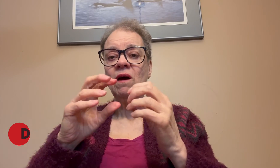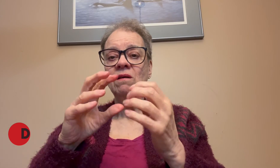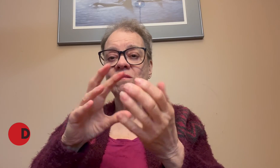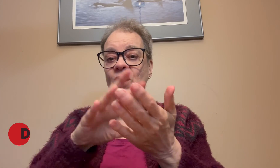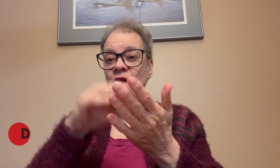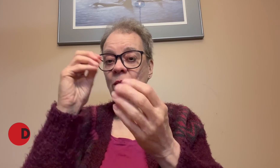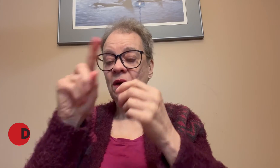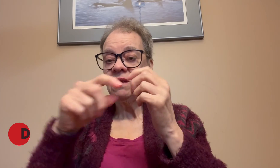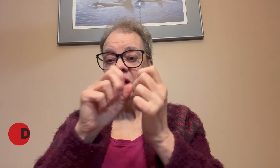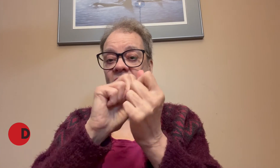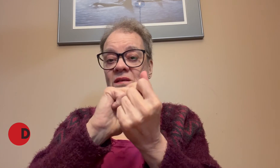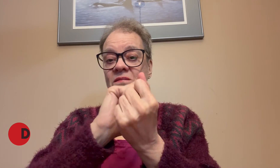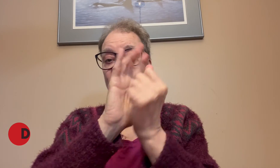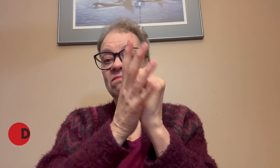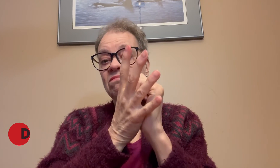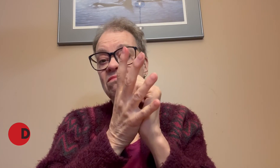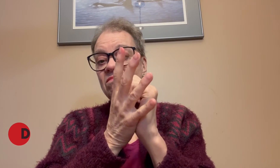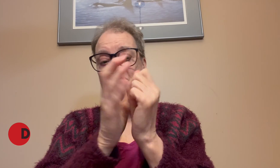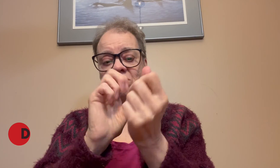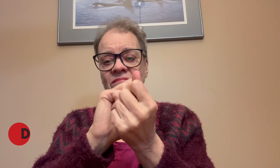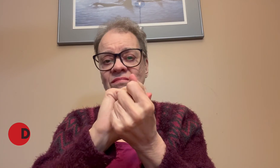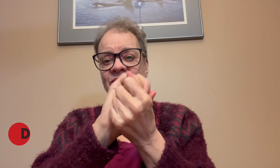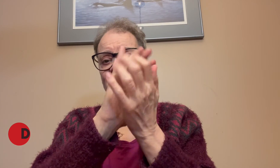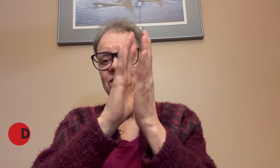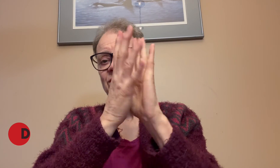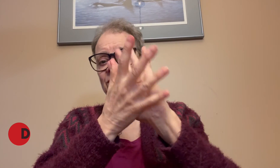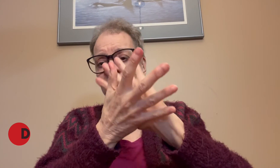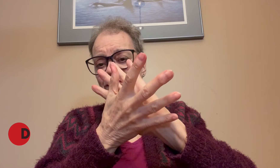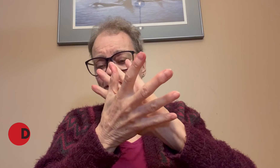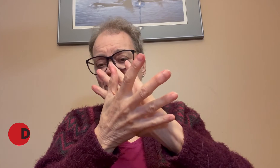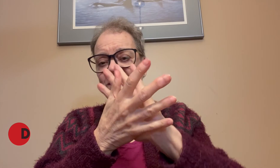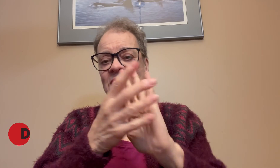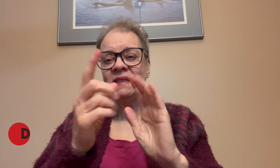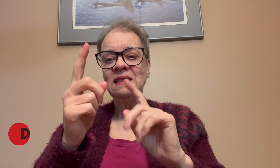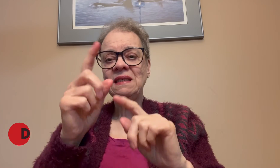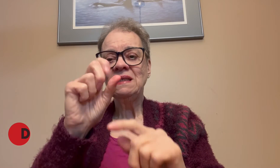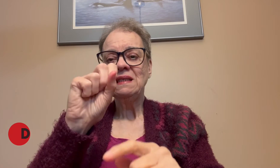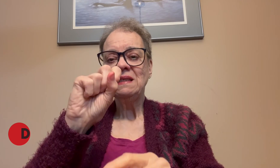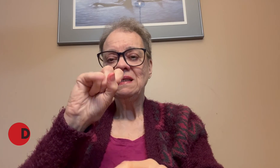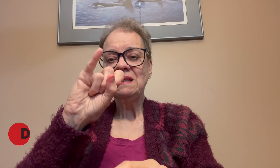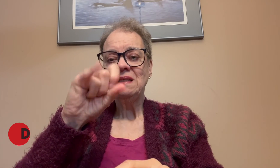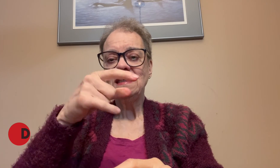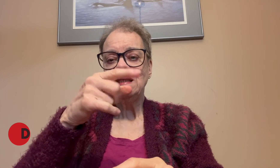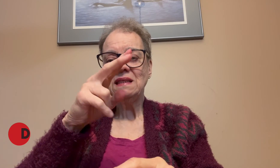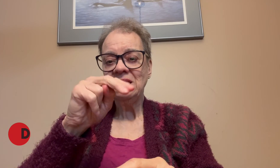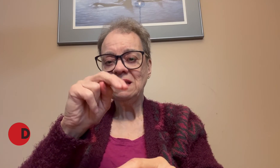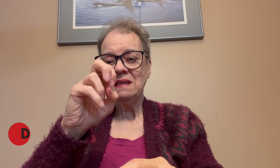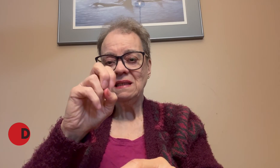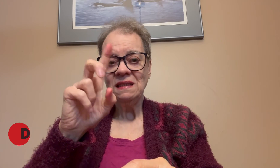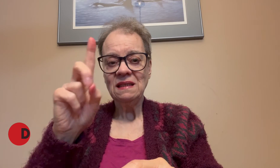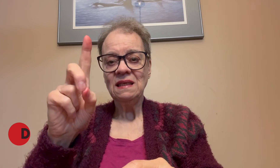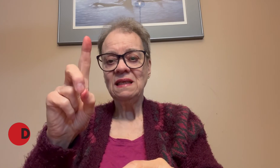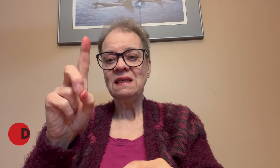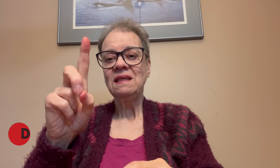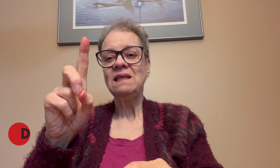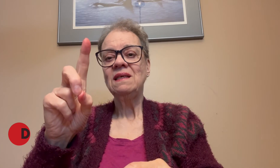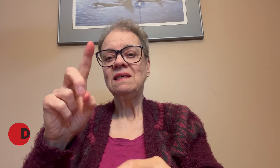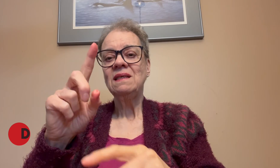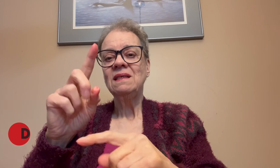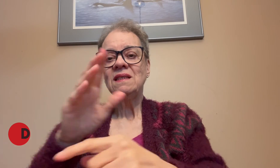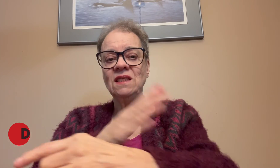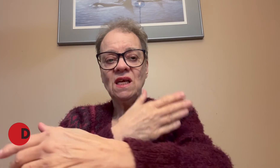learning about performances with signed songs,